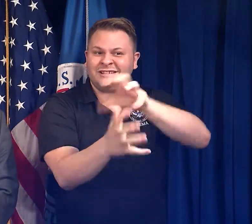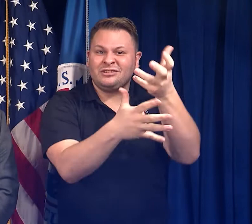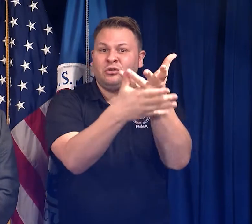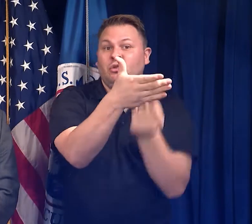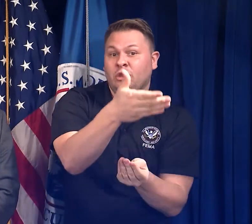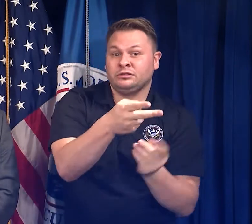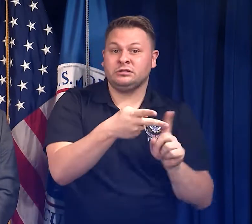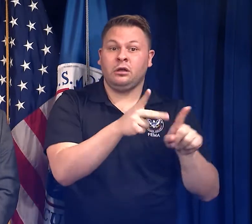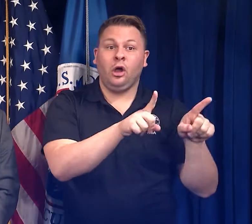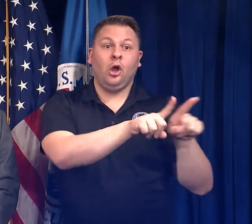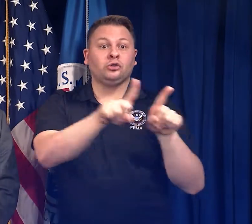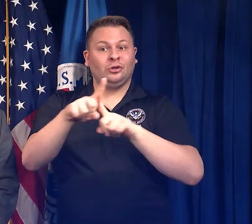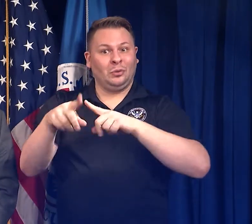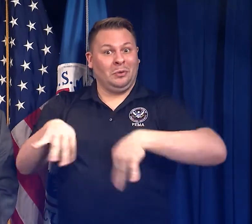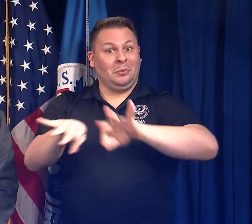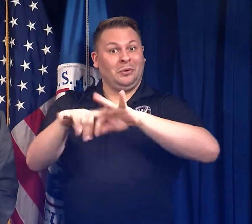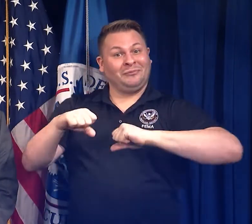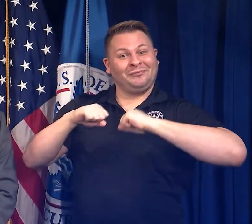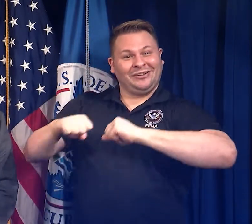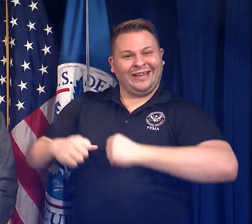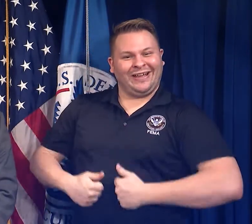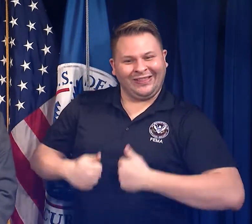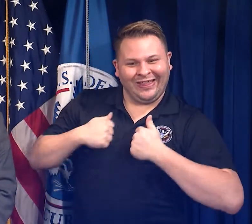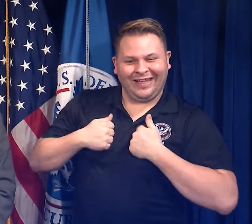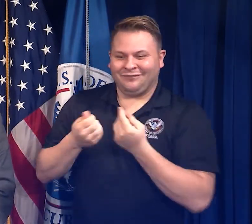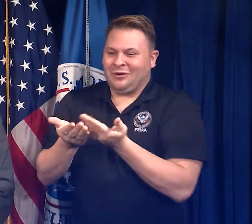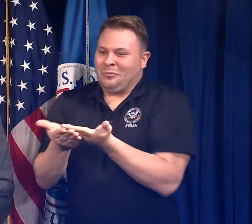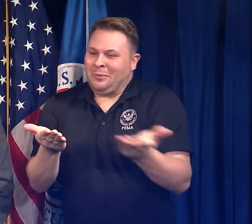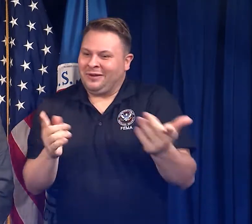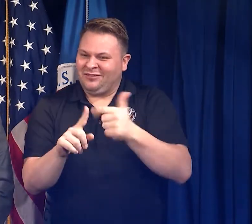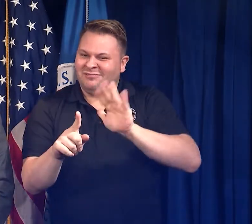and protect life and property from future disaster damages.